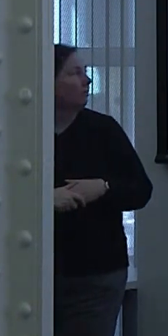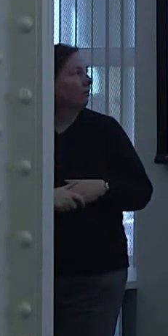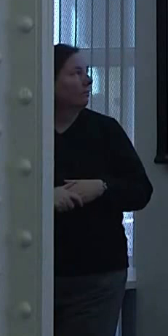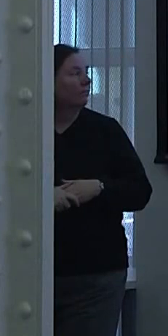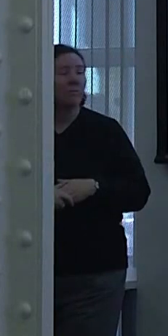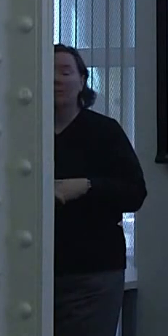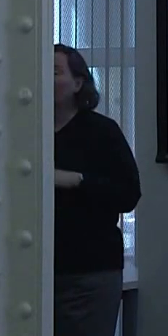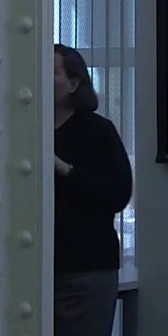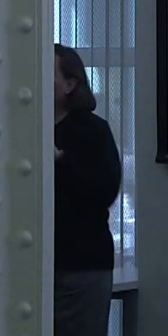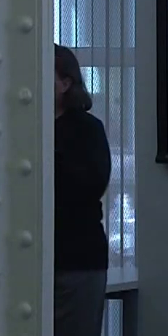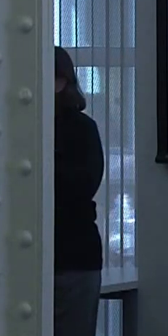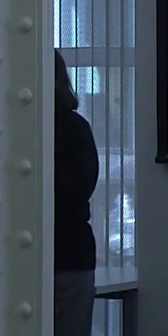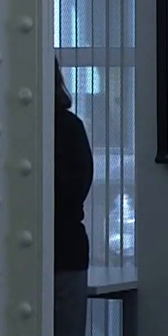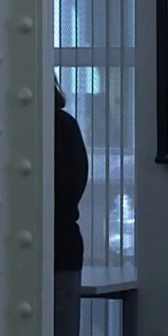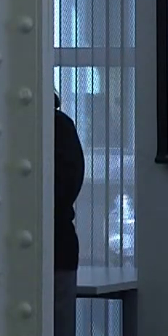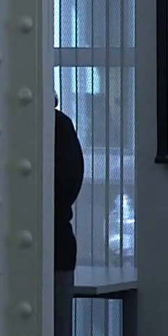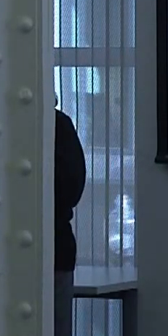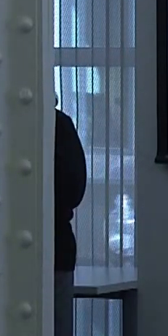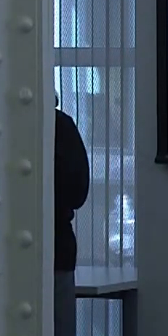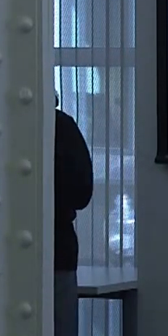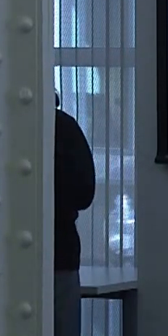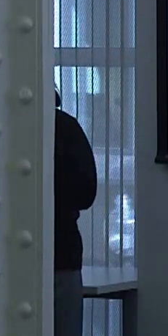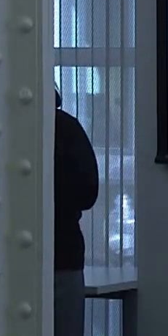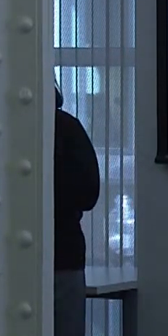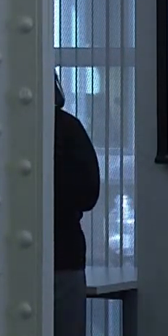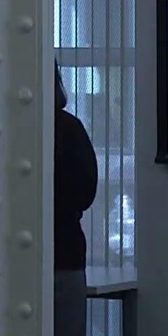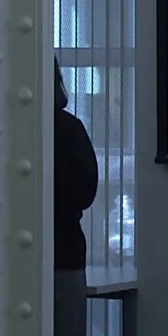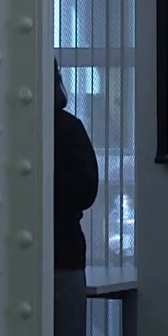So, I went to U of A and I got my Bachelor's